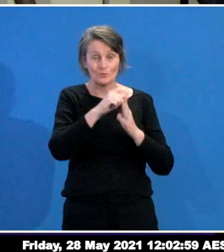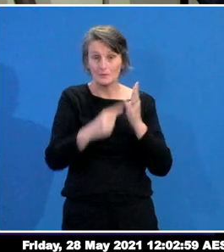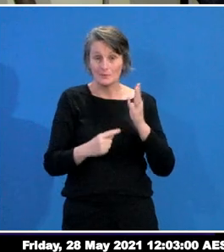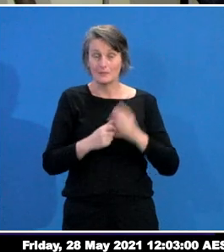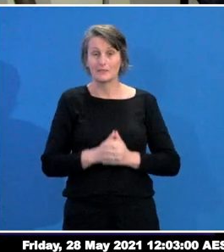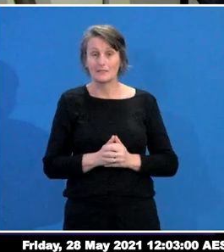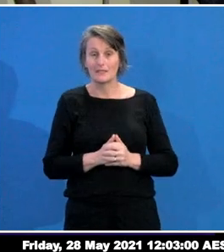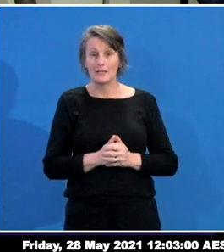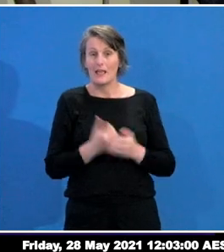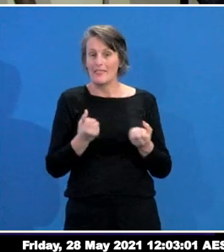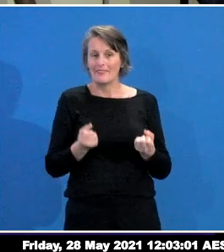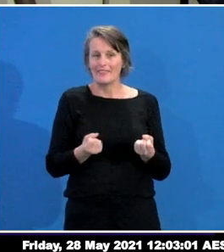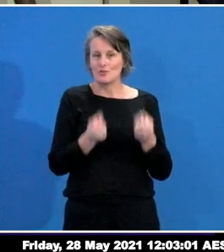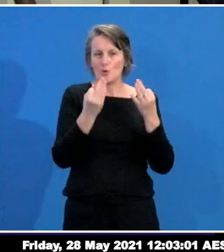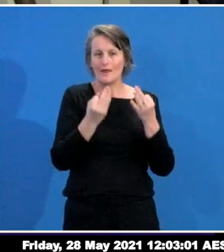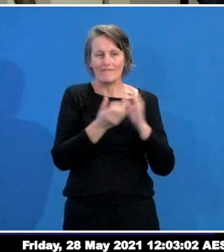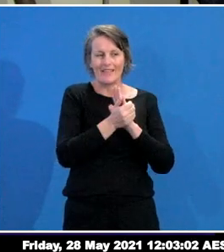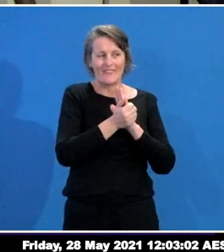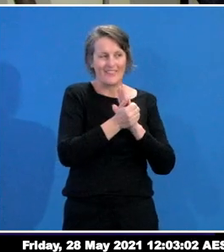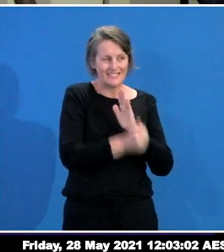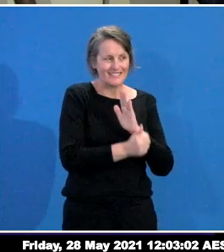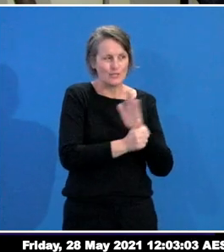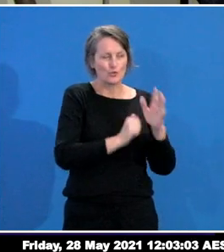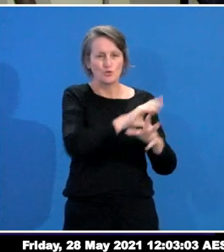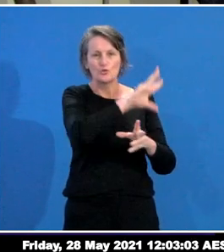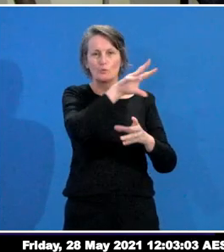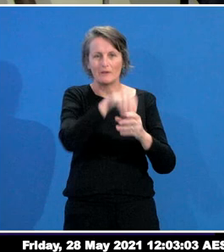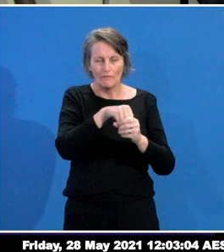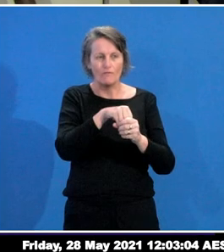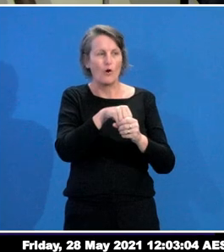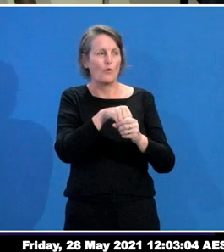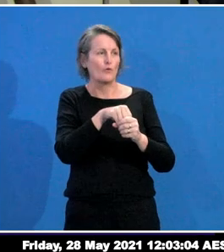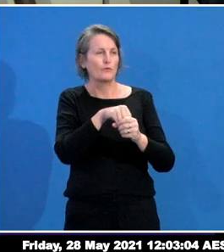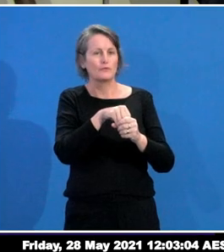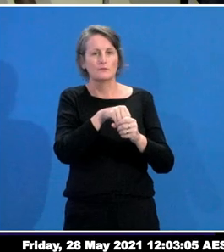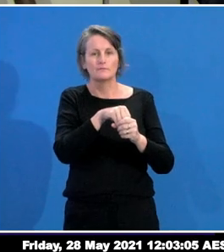capacity to be able to be involved in making legally binding governing